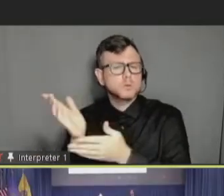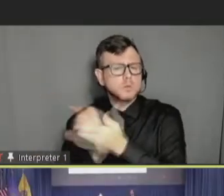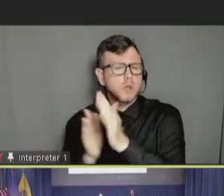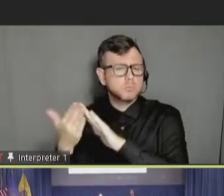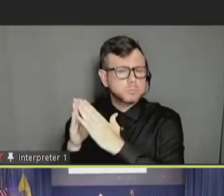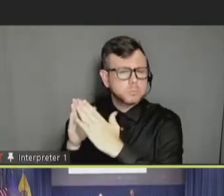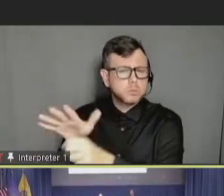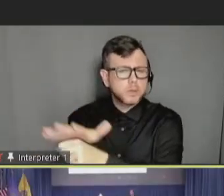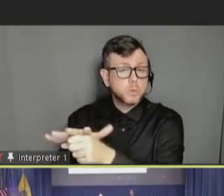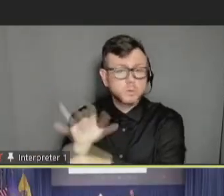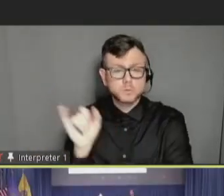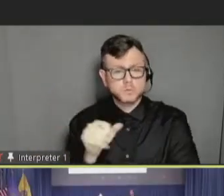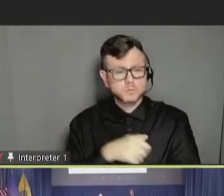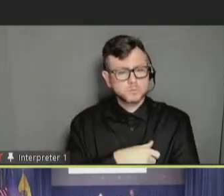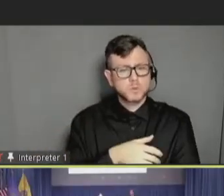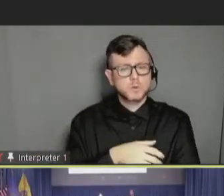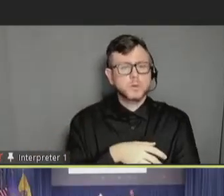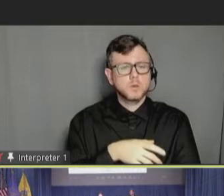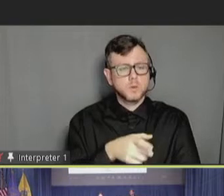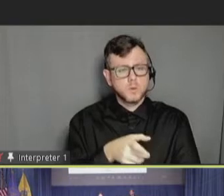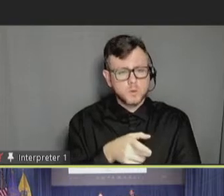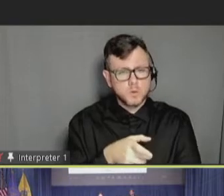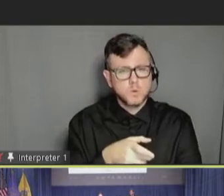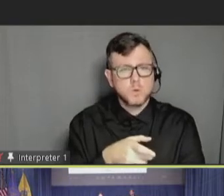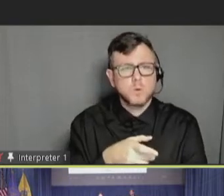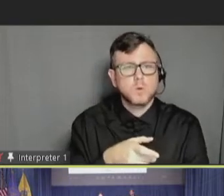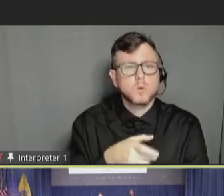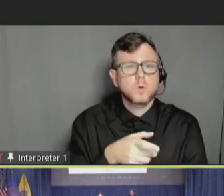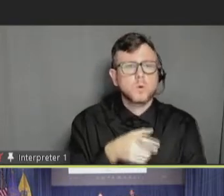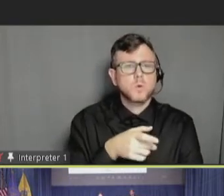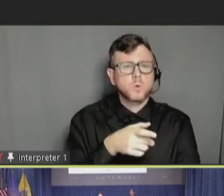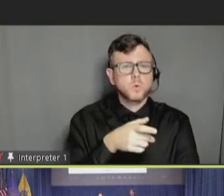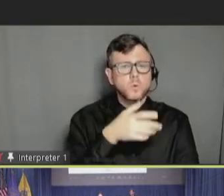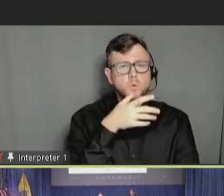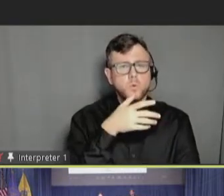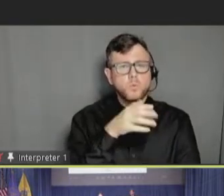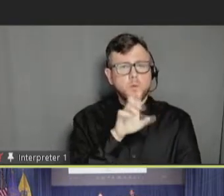Rebecca Coyle: Thank you for such a really interesting presentation. I guess my question is,